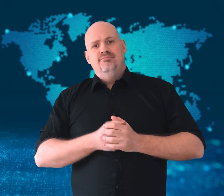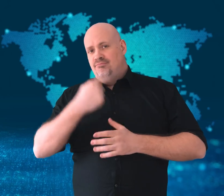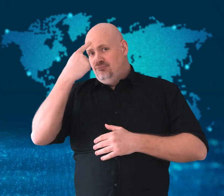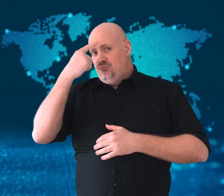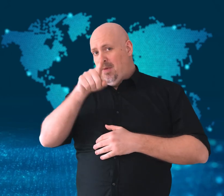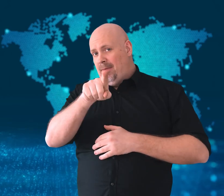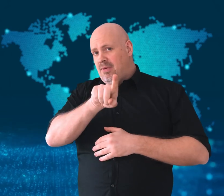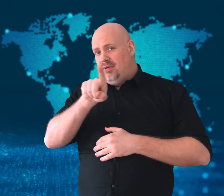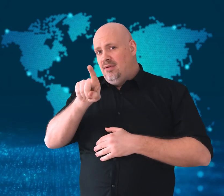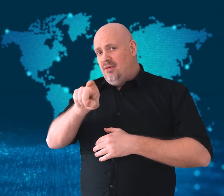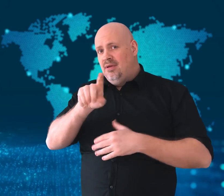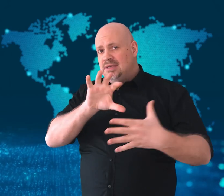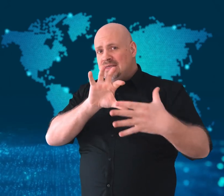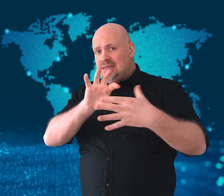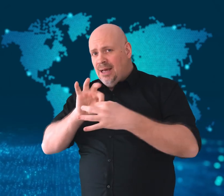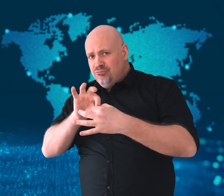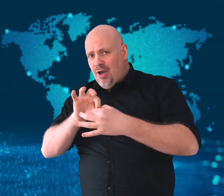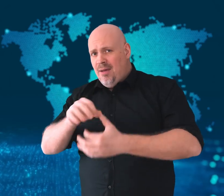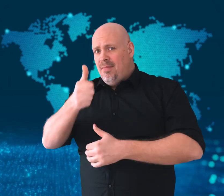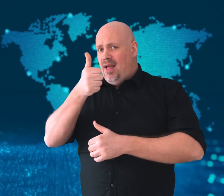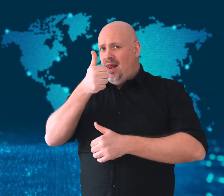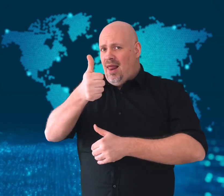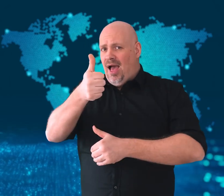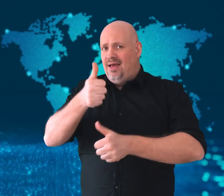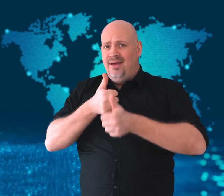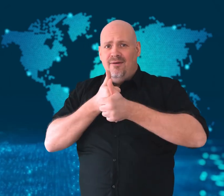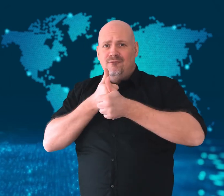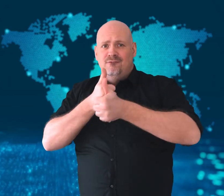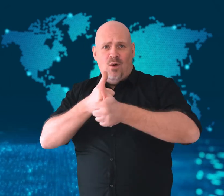Don’t forget to subscribe, like,